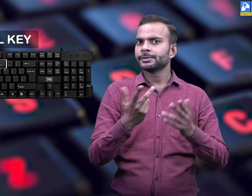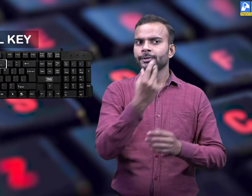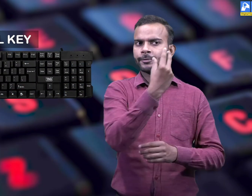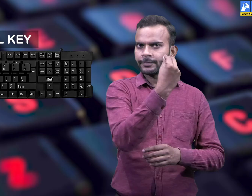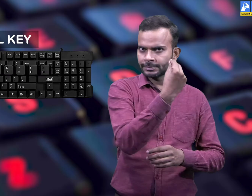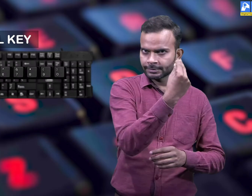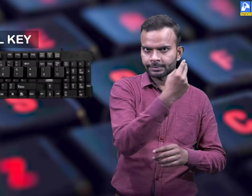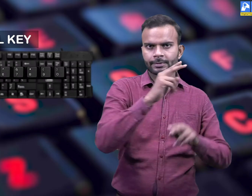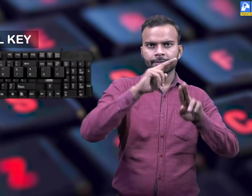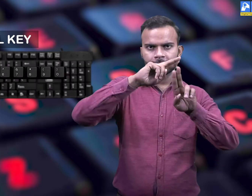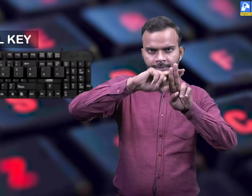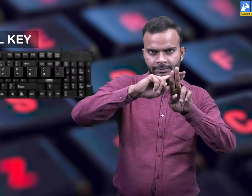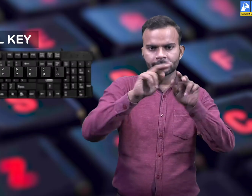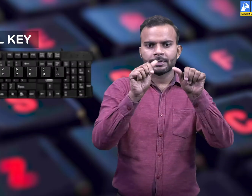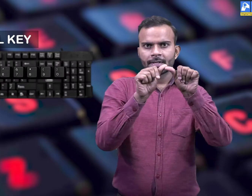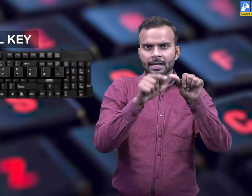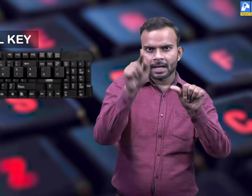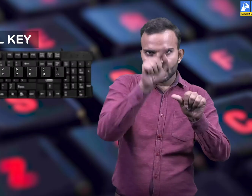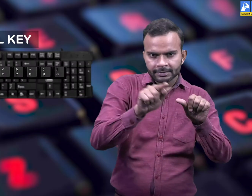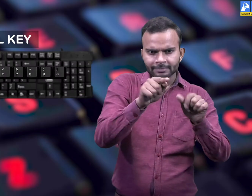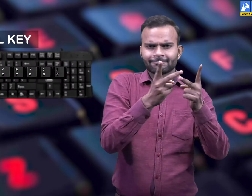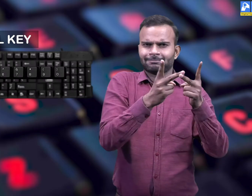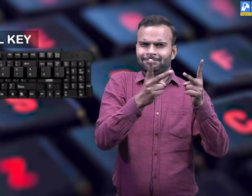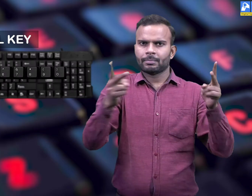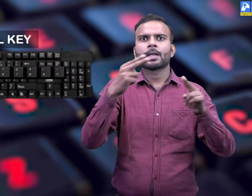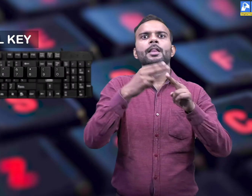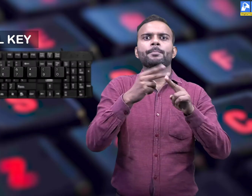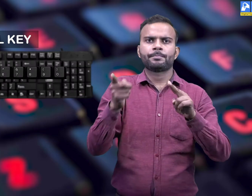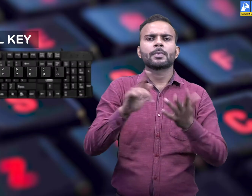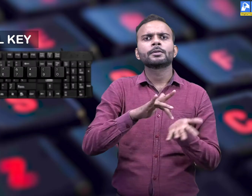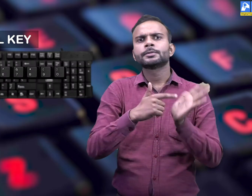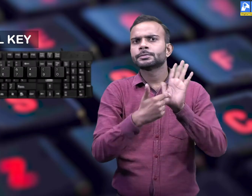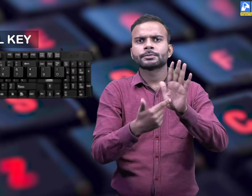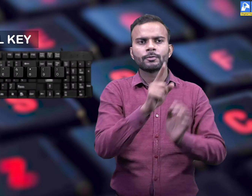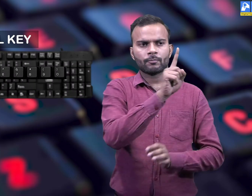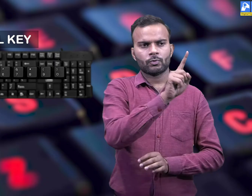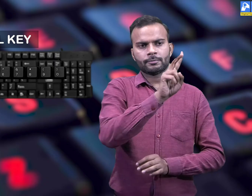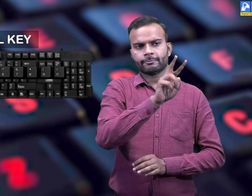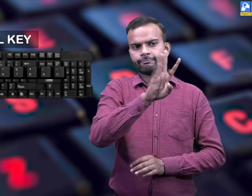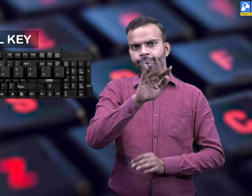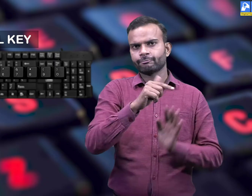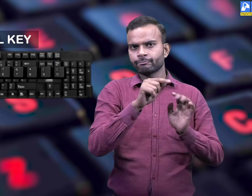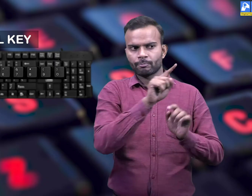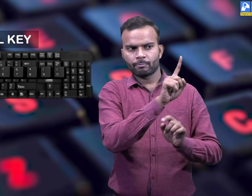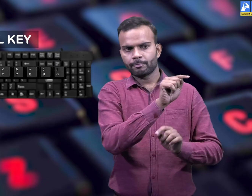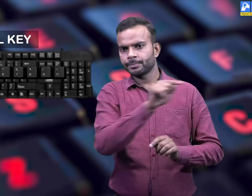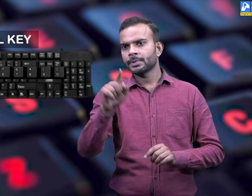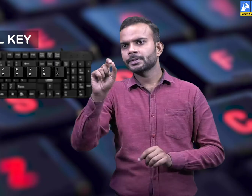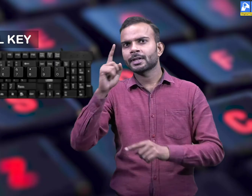The characters marked above on the number keys such as *, #, @ etc. are called symbols.